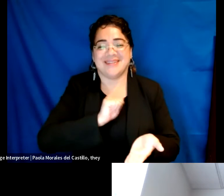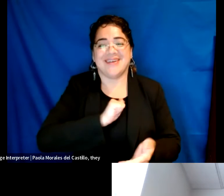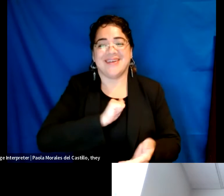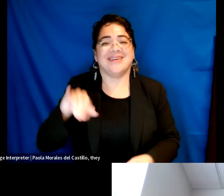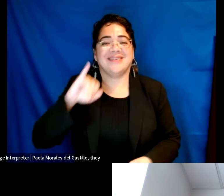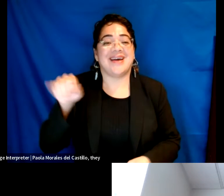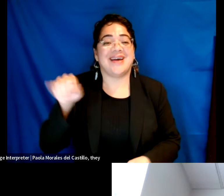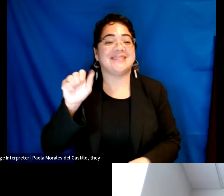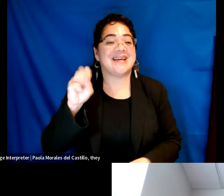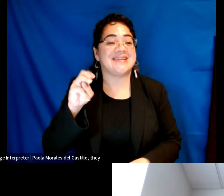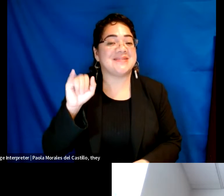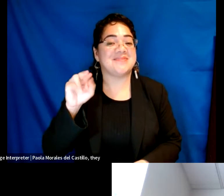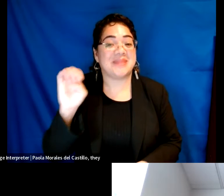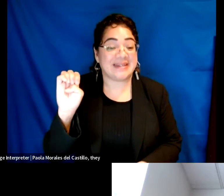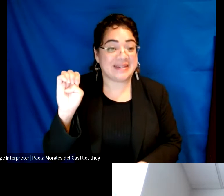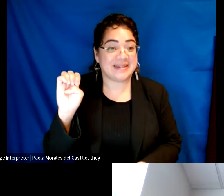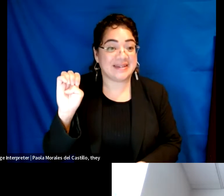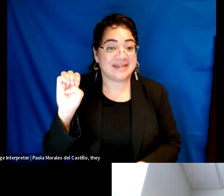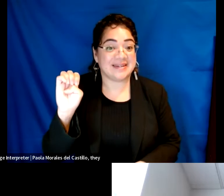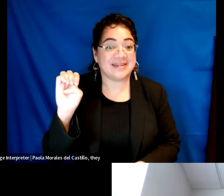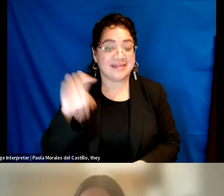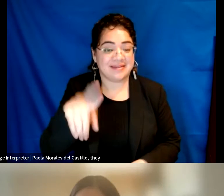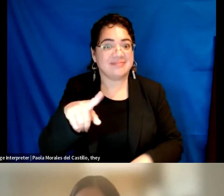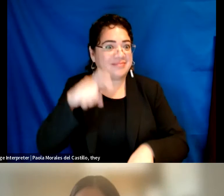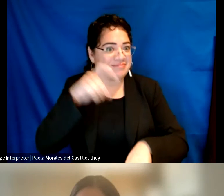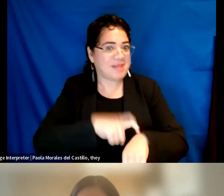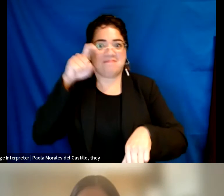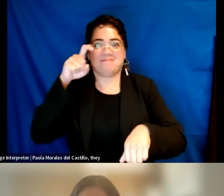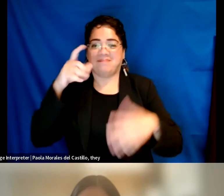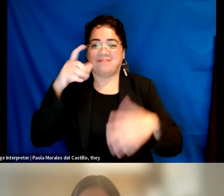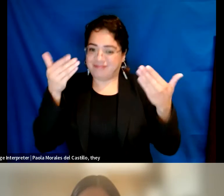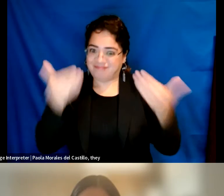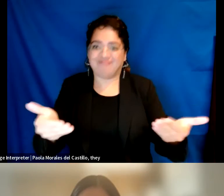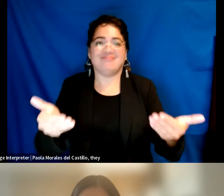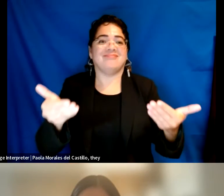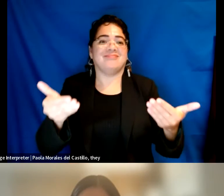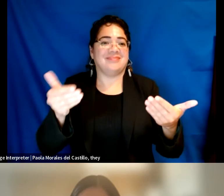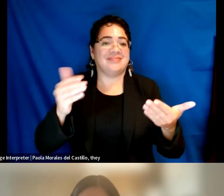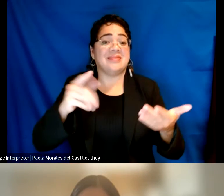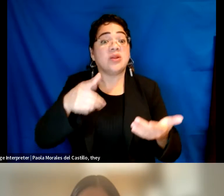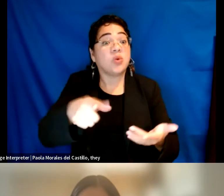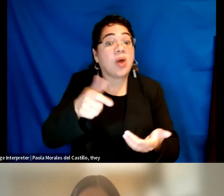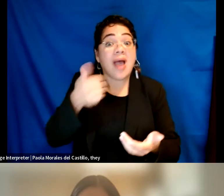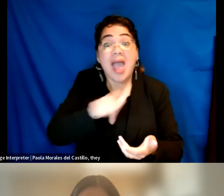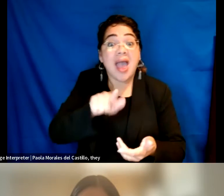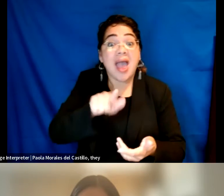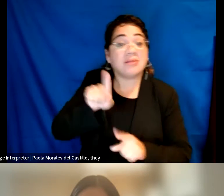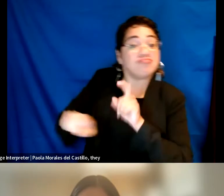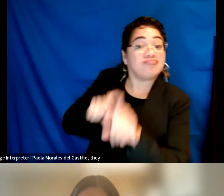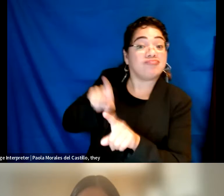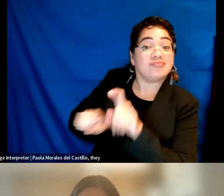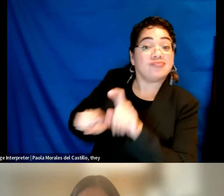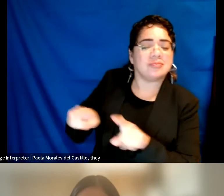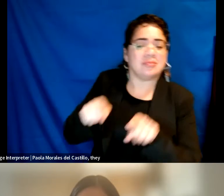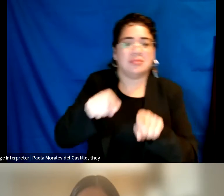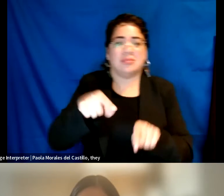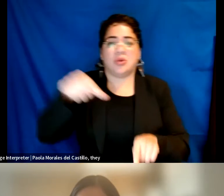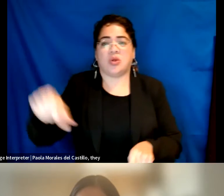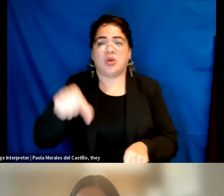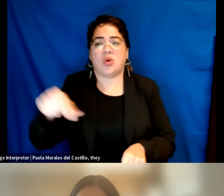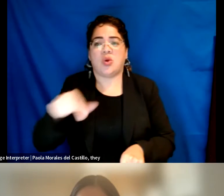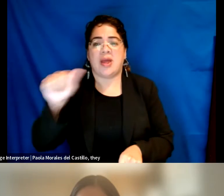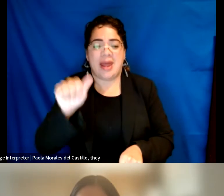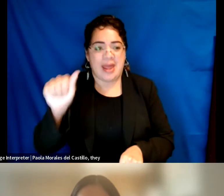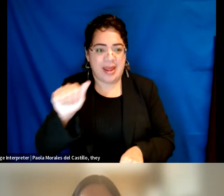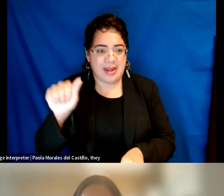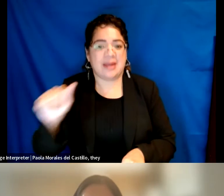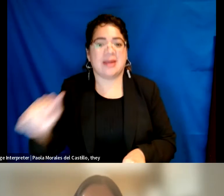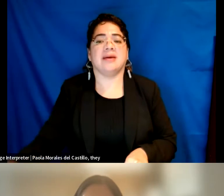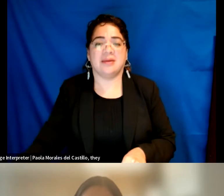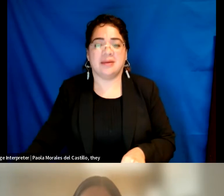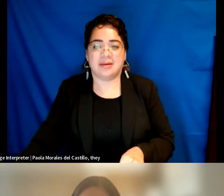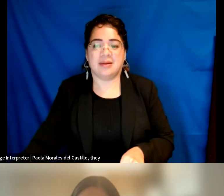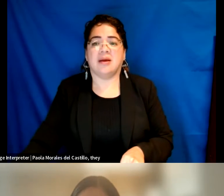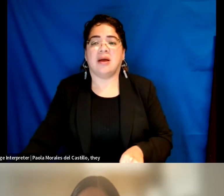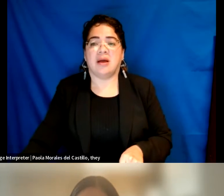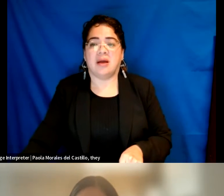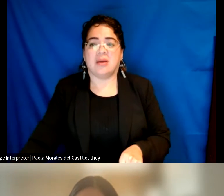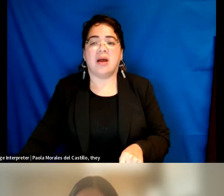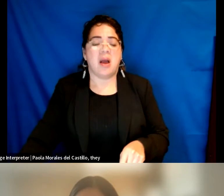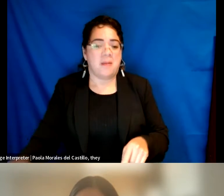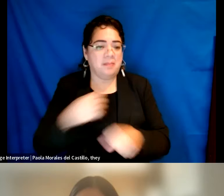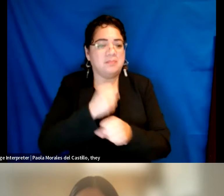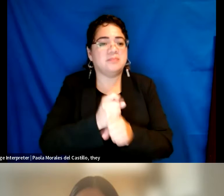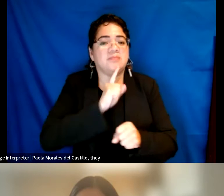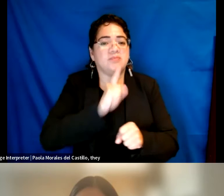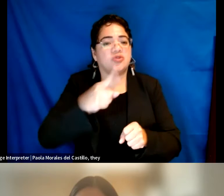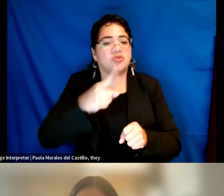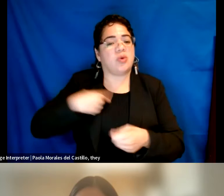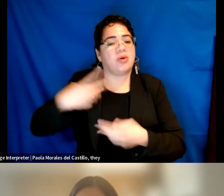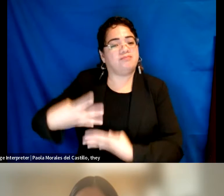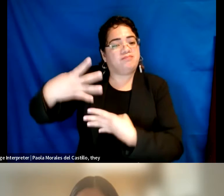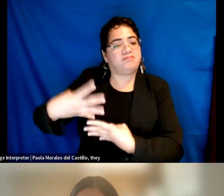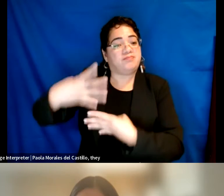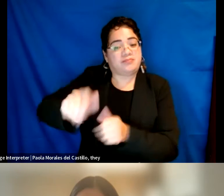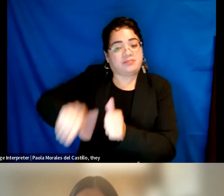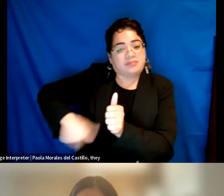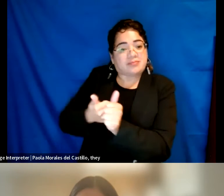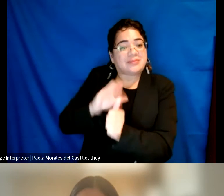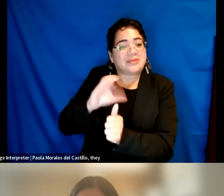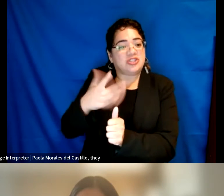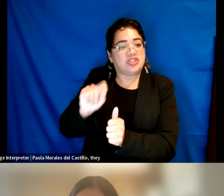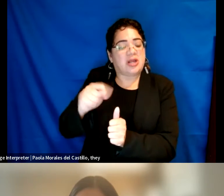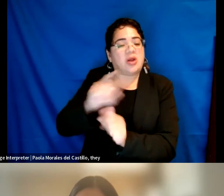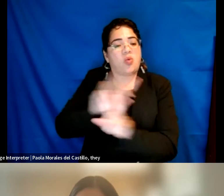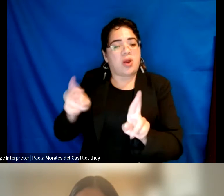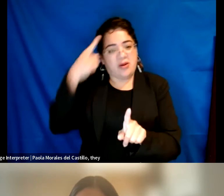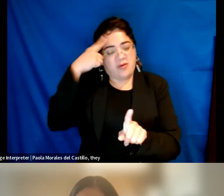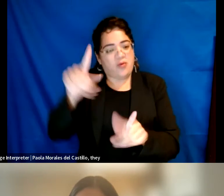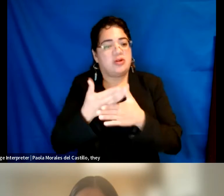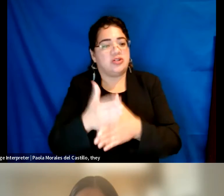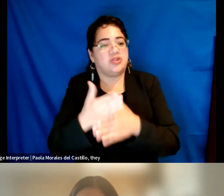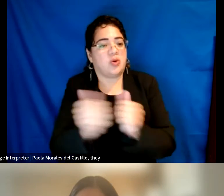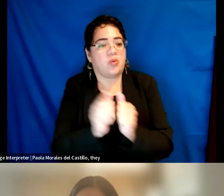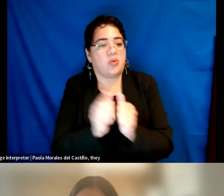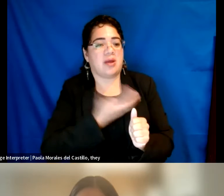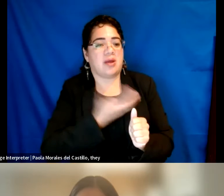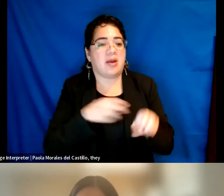Annabelle Lolinco (she/her): so uh is on on time and asking about questions. If you have any, please feel free to either put them in the Q. A. Or put them in the chat, and we'll make sure that it's queued up, for when we are getting our speakers all uh ready for questions. Okay,